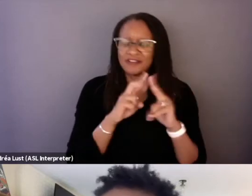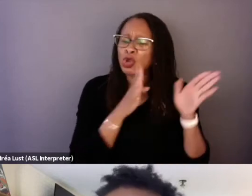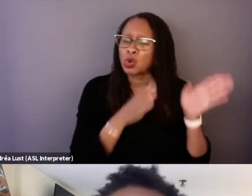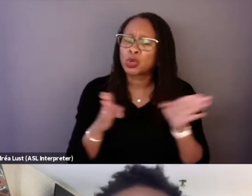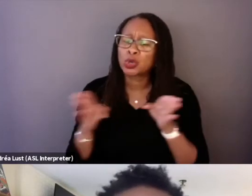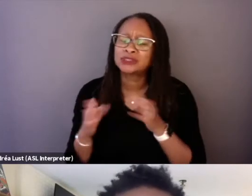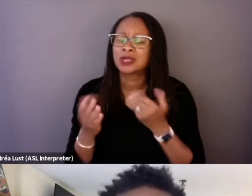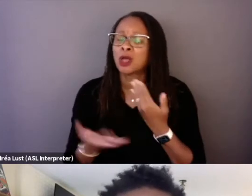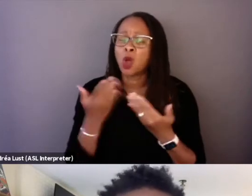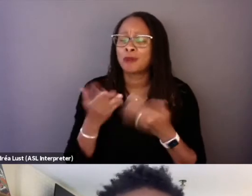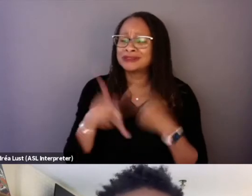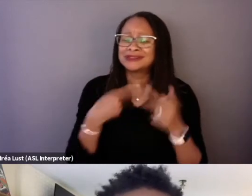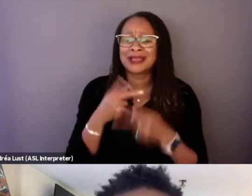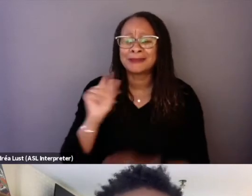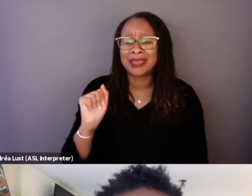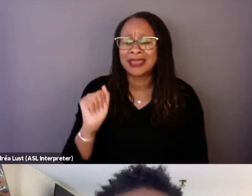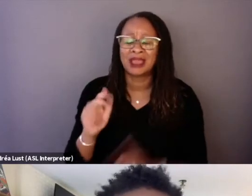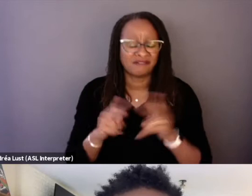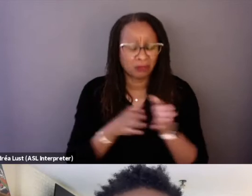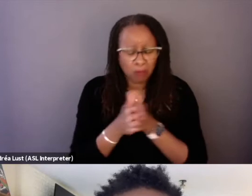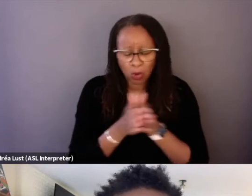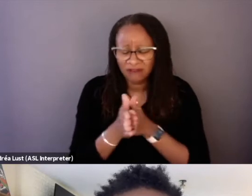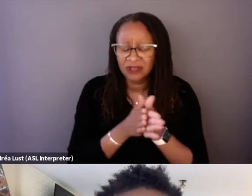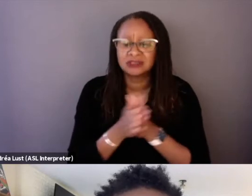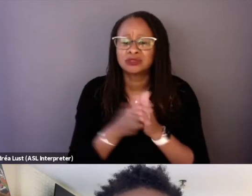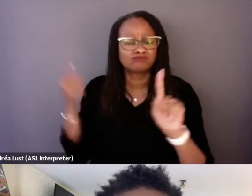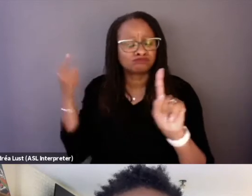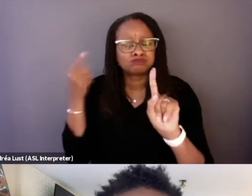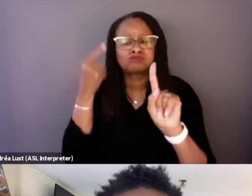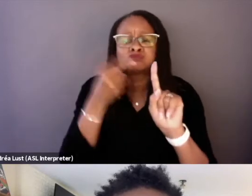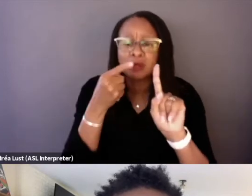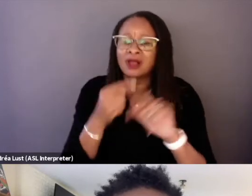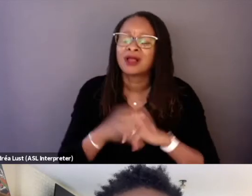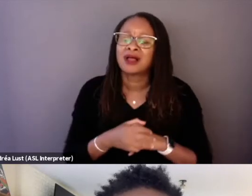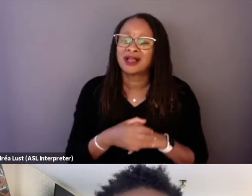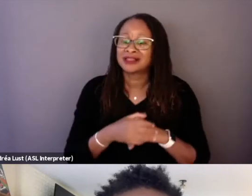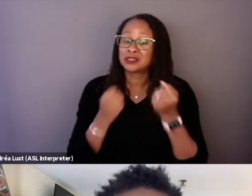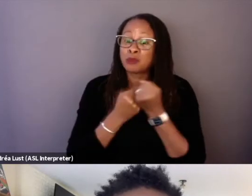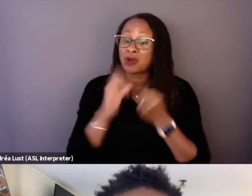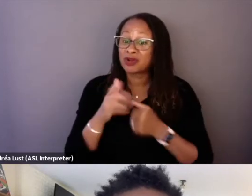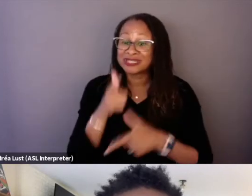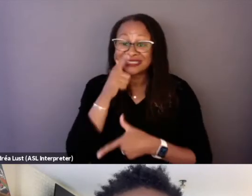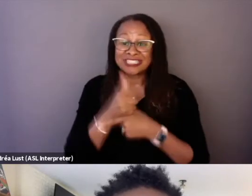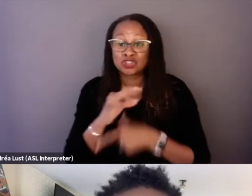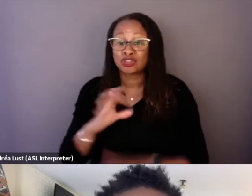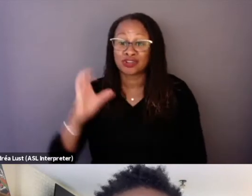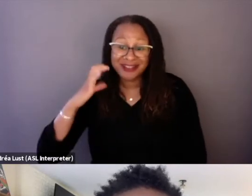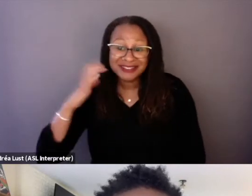and how, you know, motivated she was to go after her goals, supporting her sister, her cousins, in all of their dreams.